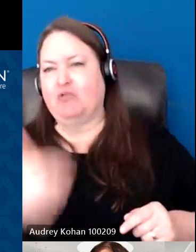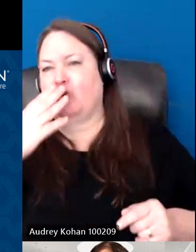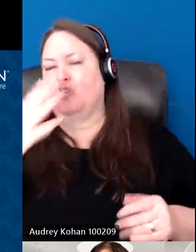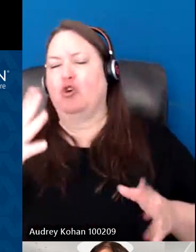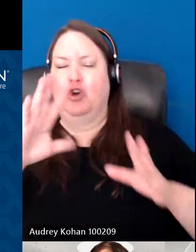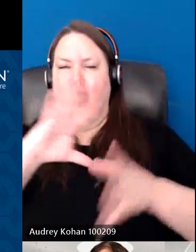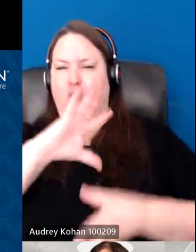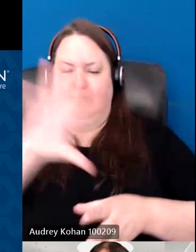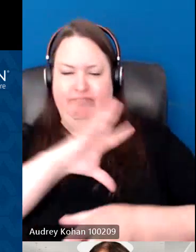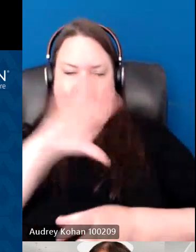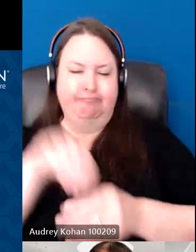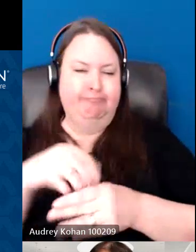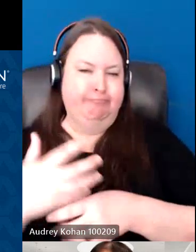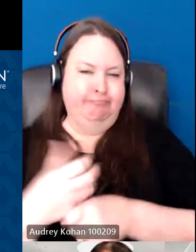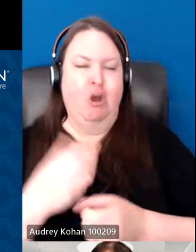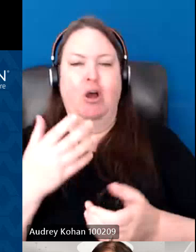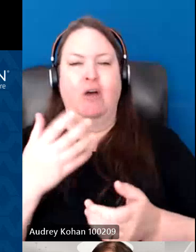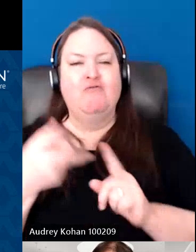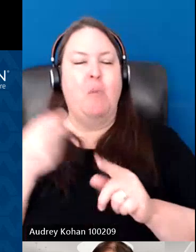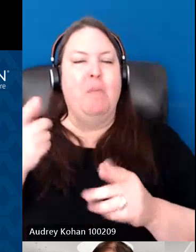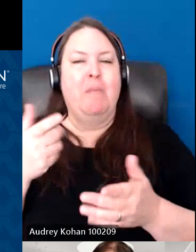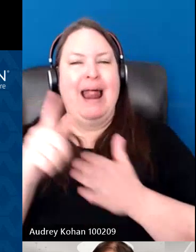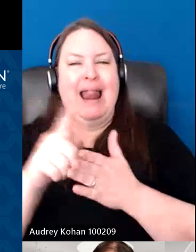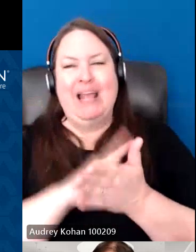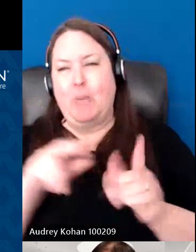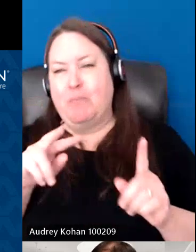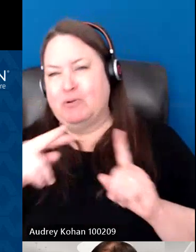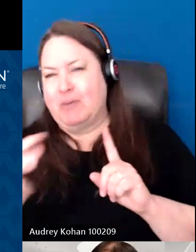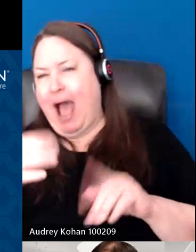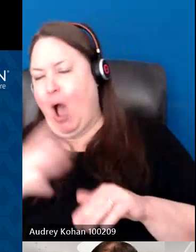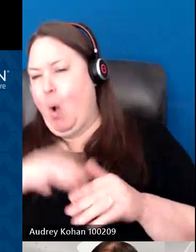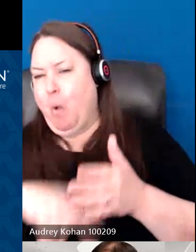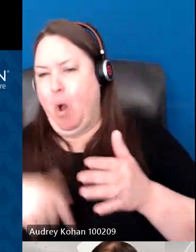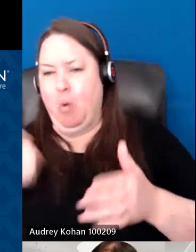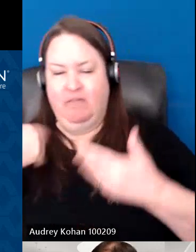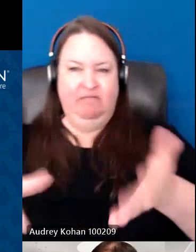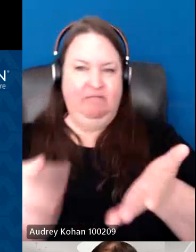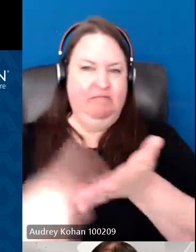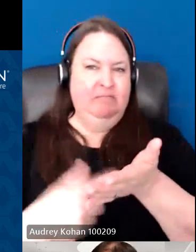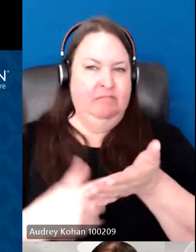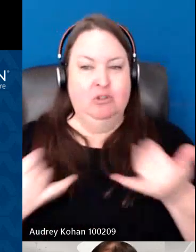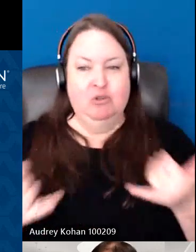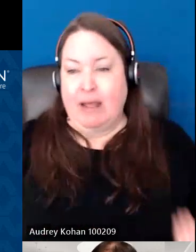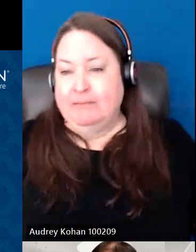resource from a a legal perspective on on what we've talked about here today thank you guys